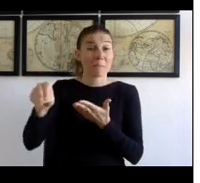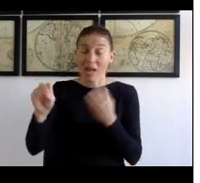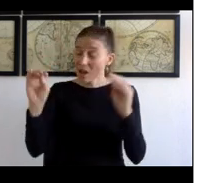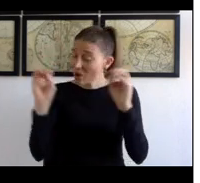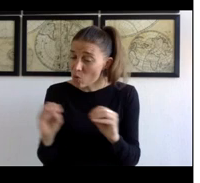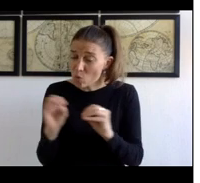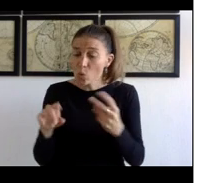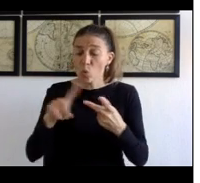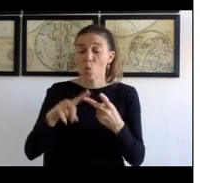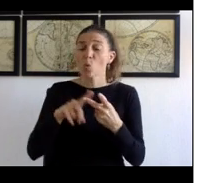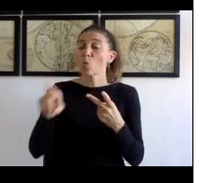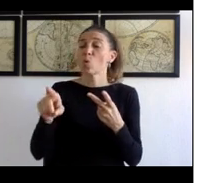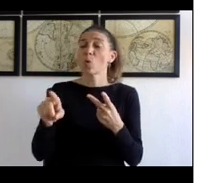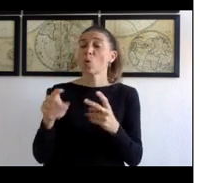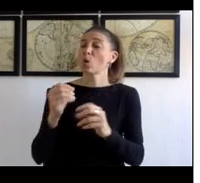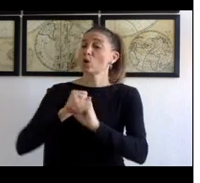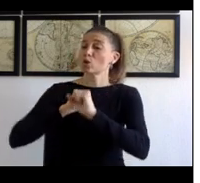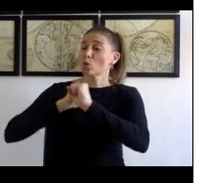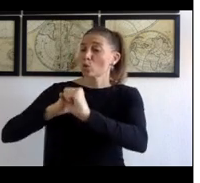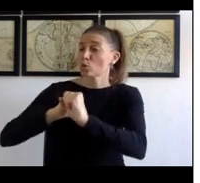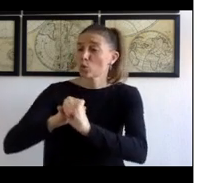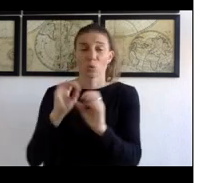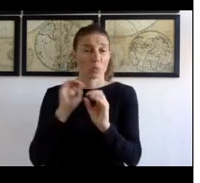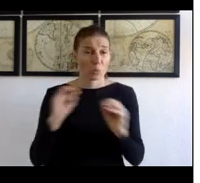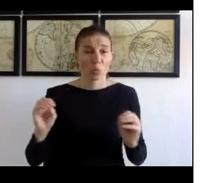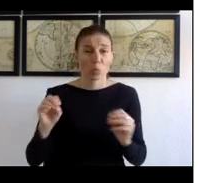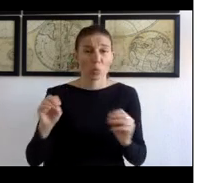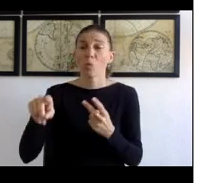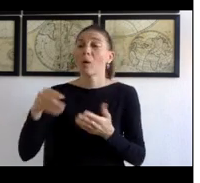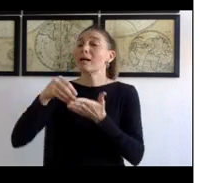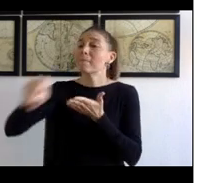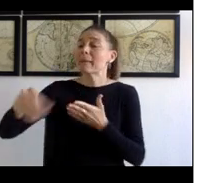with no entitlements for sick leave, annual leave and so on.